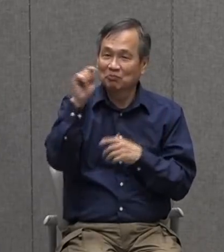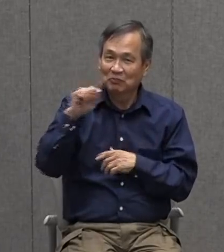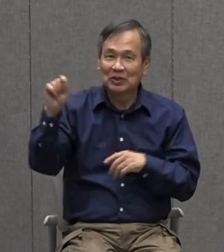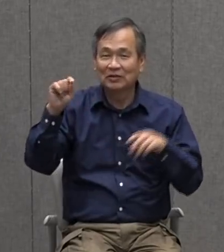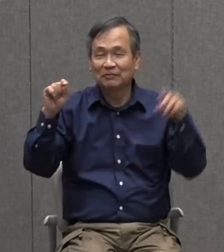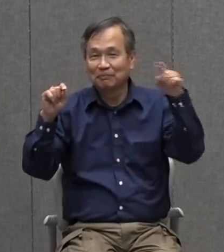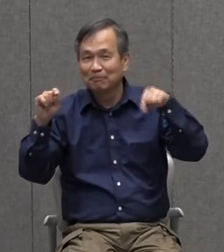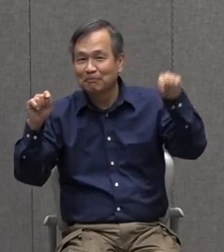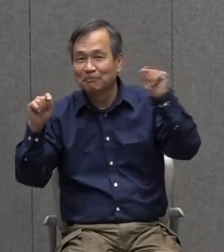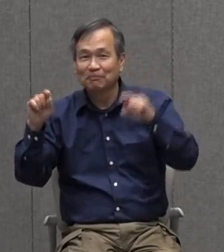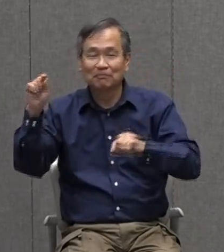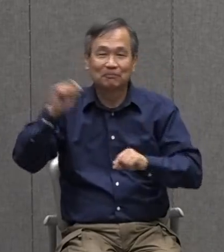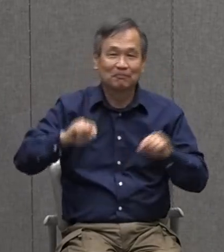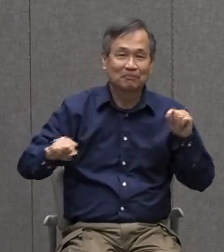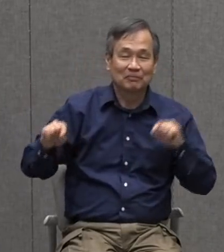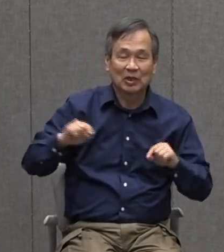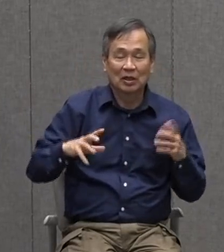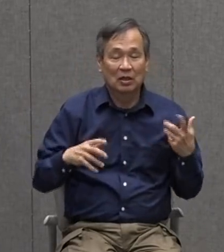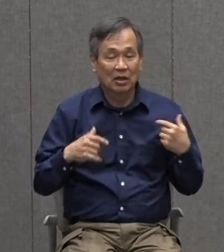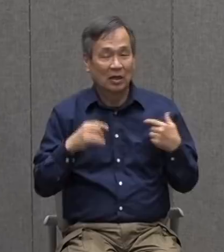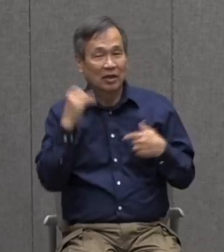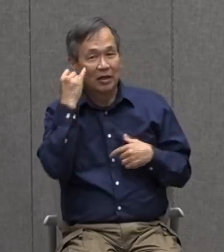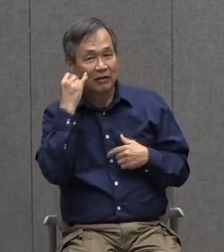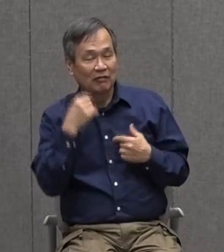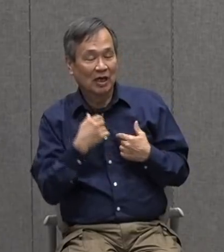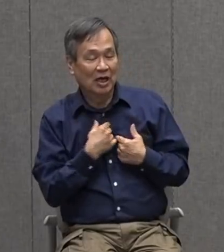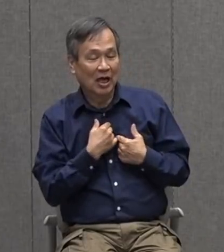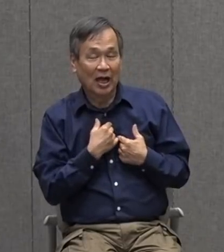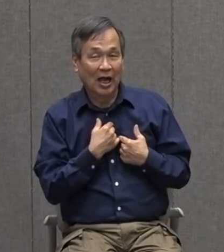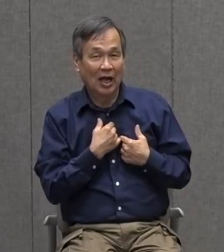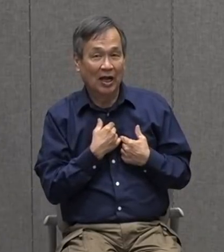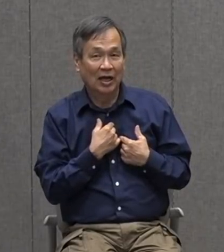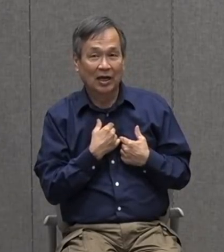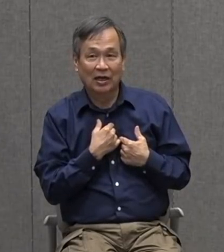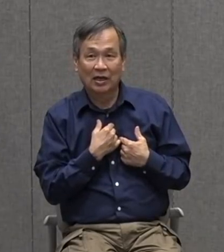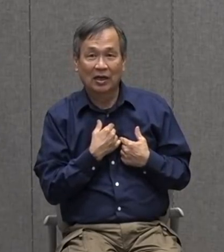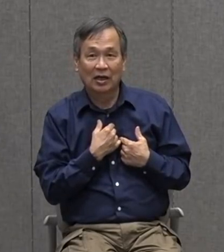If by chance, I circle a number that has no more factors